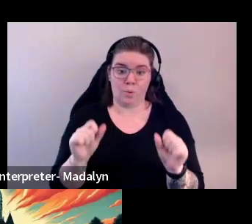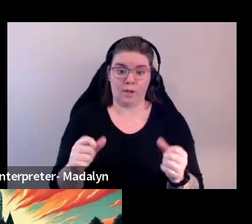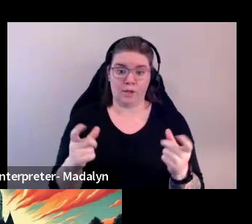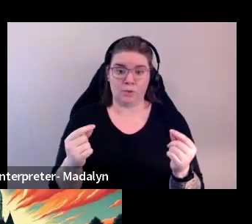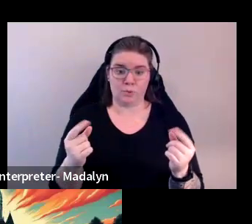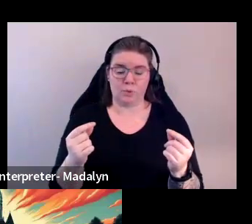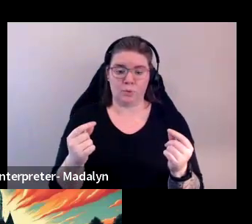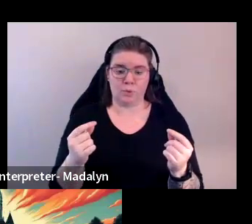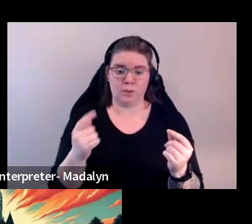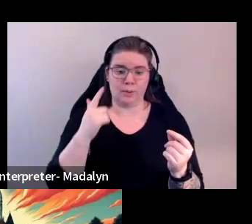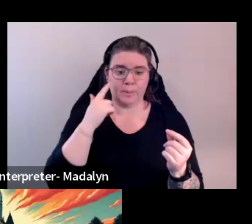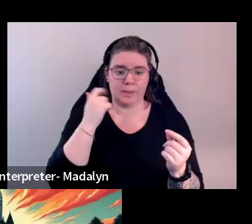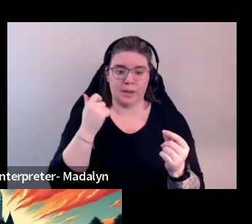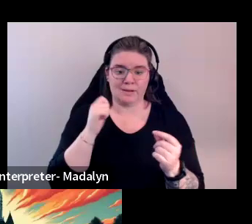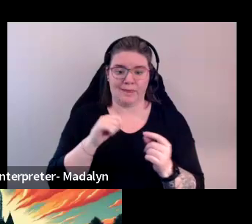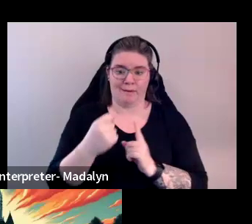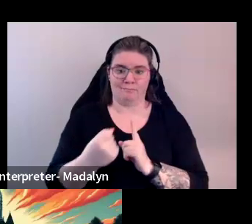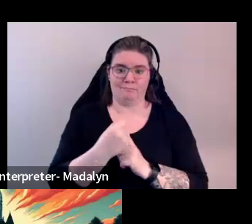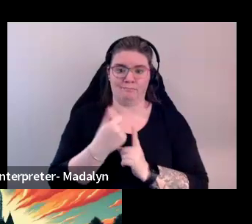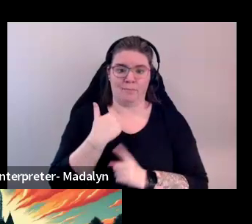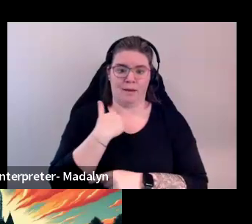Tom Olin: because it hits us in the rural areas a lot.